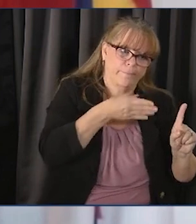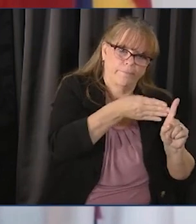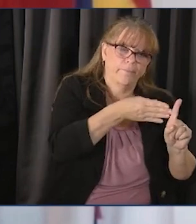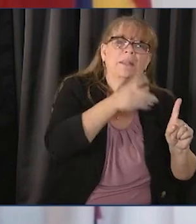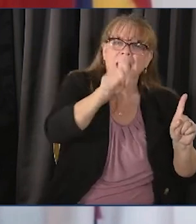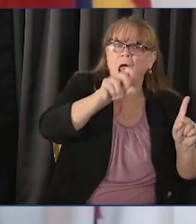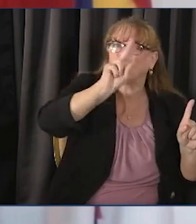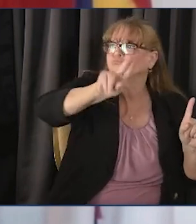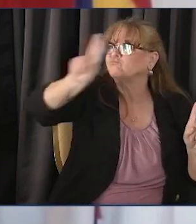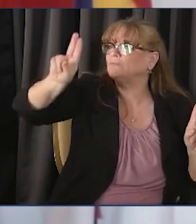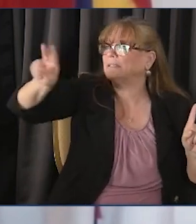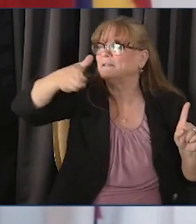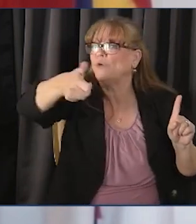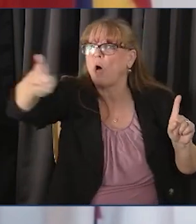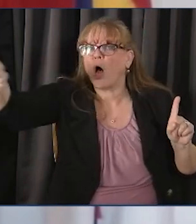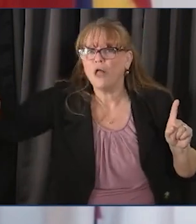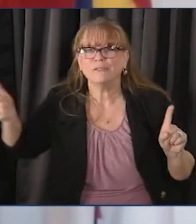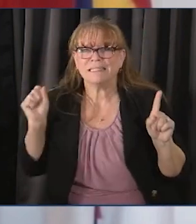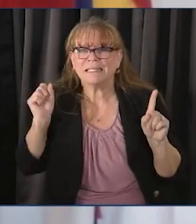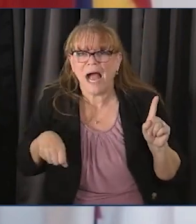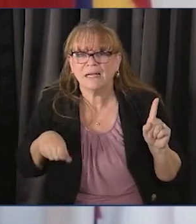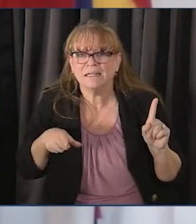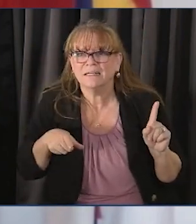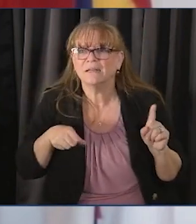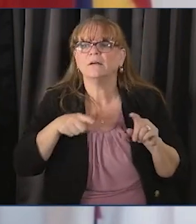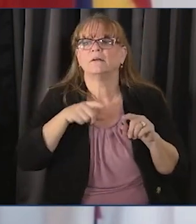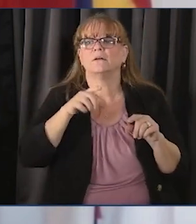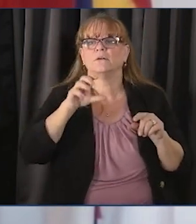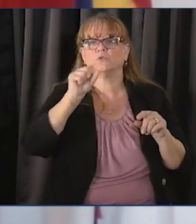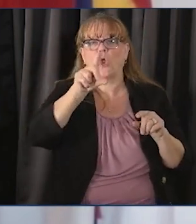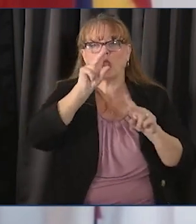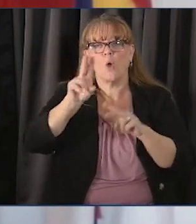it might mean you are able to set up an appointment in two days it might be able to you're able